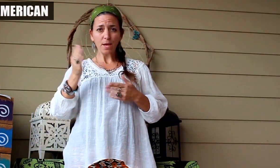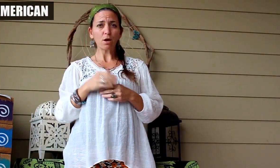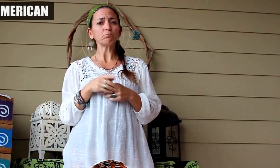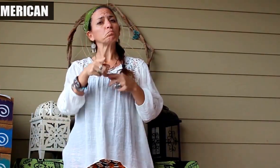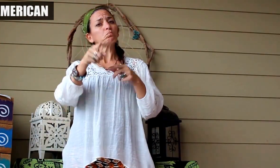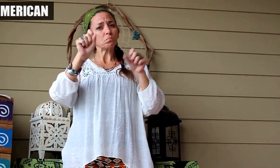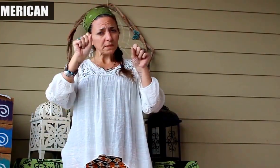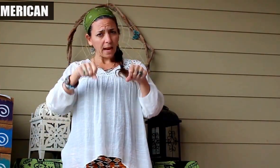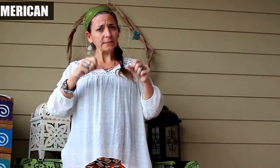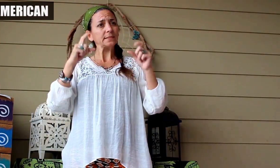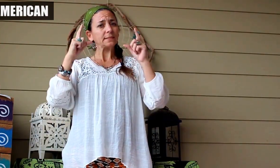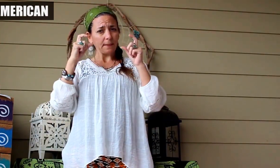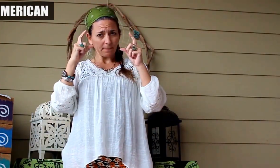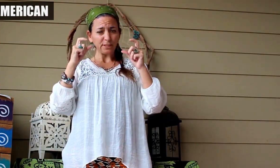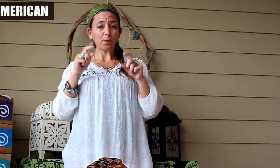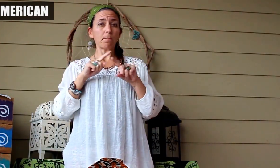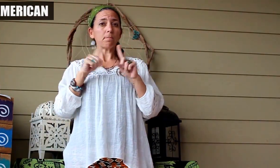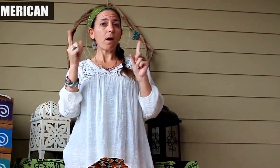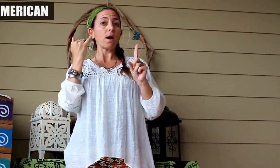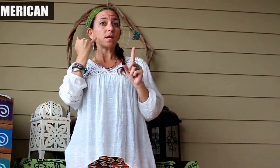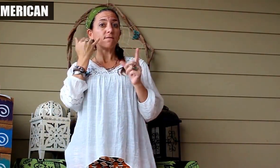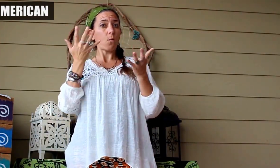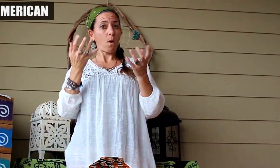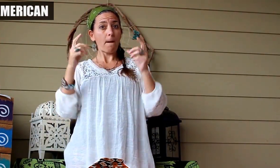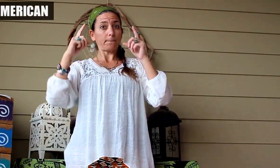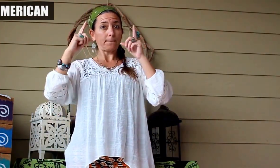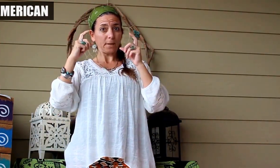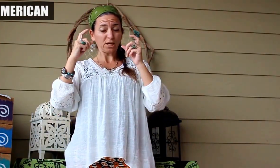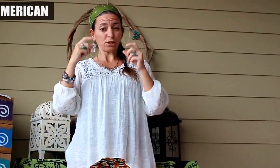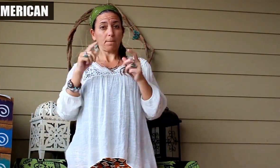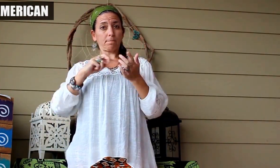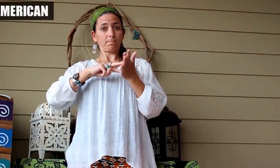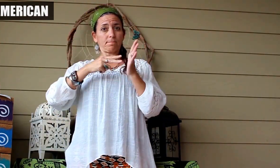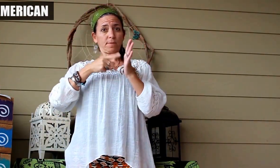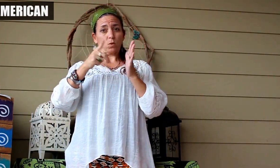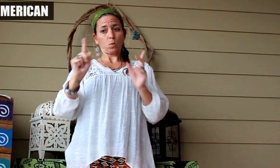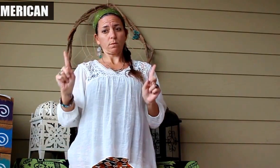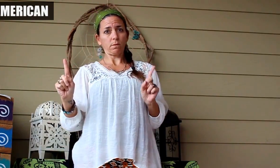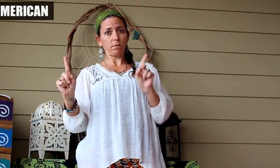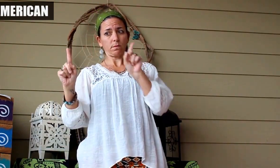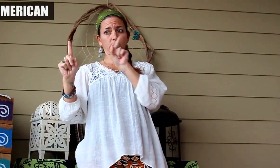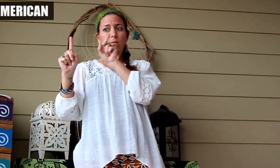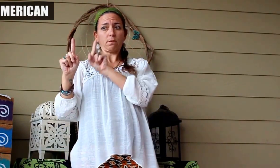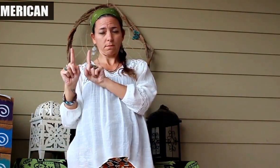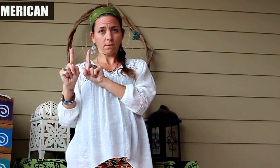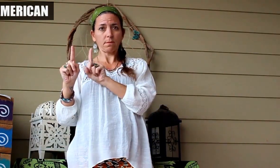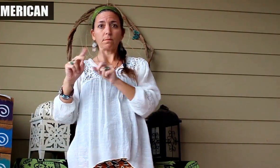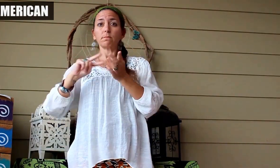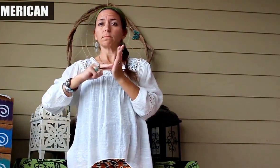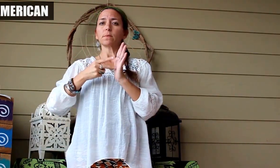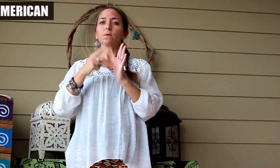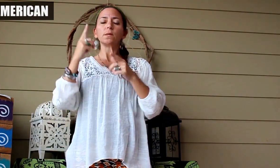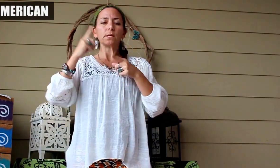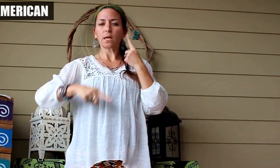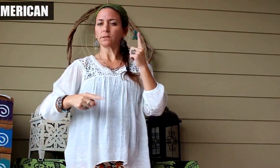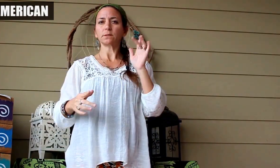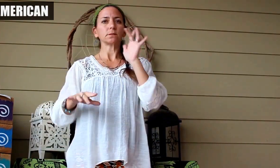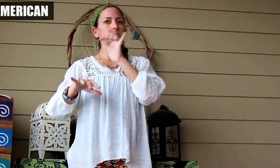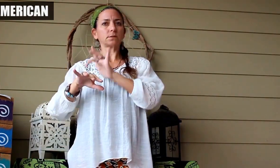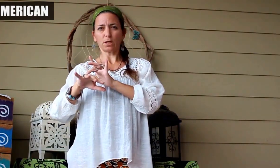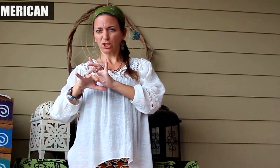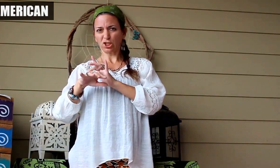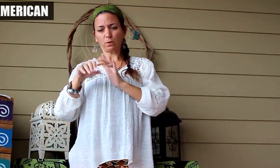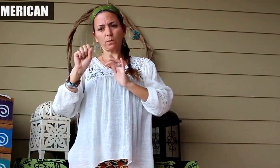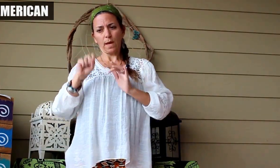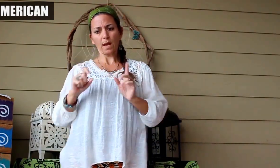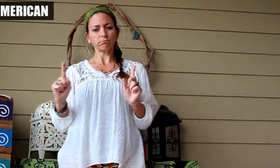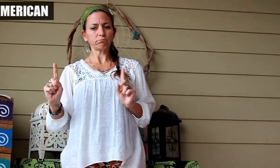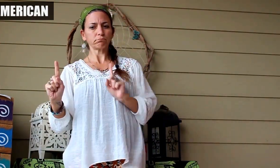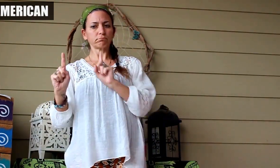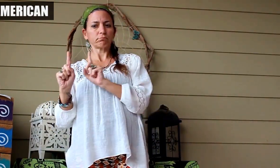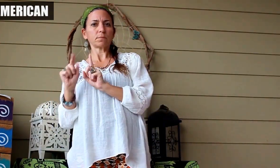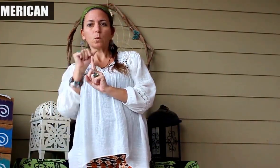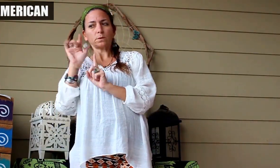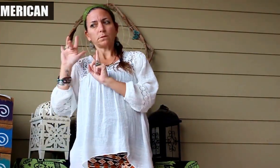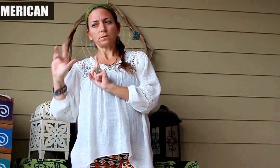You can take pictures of them as well as take a picture of yourself with them - but do not touch them.